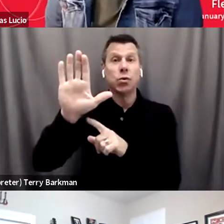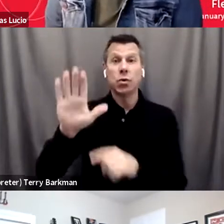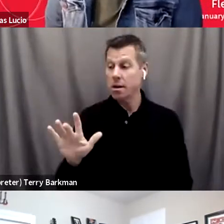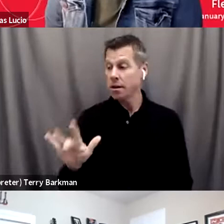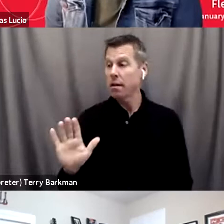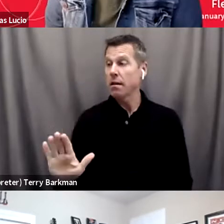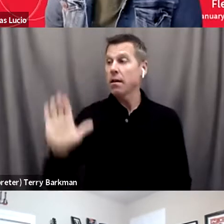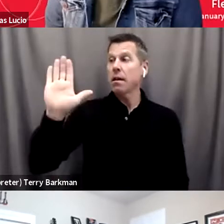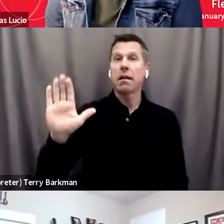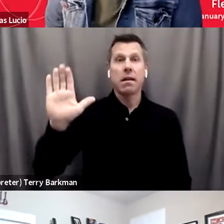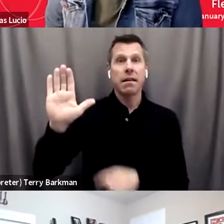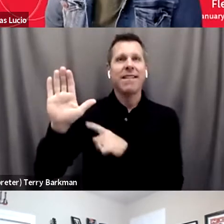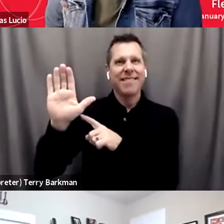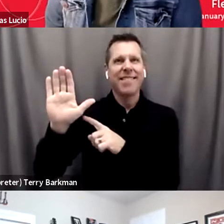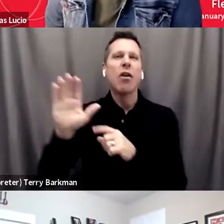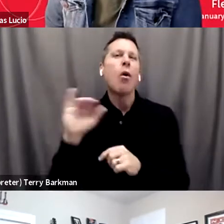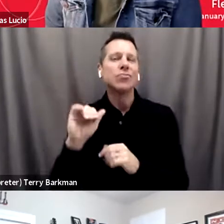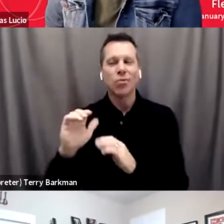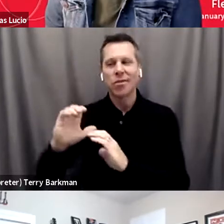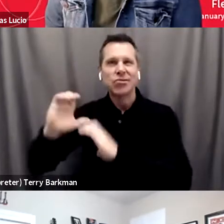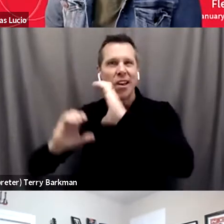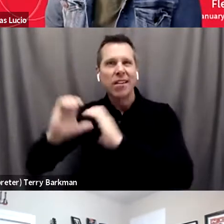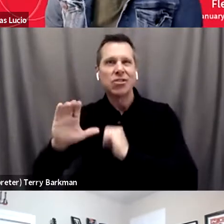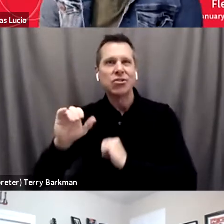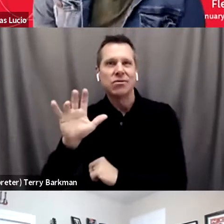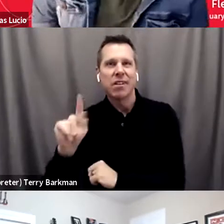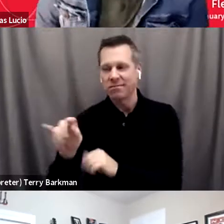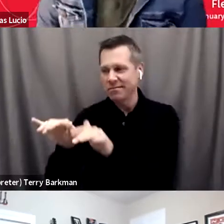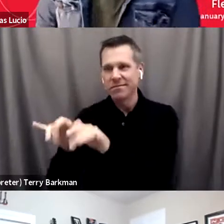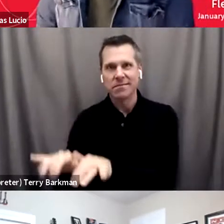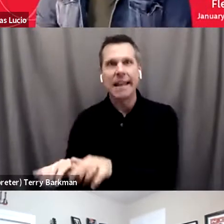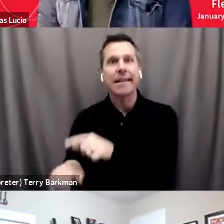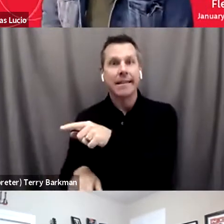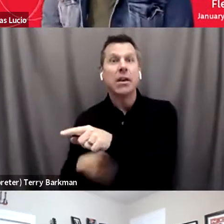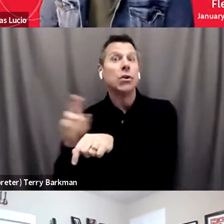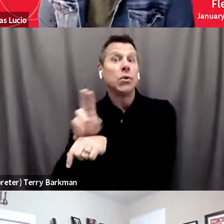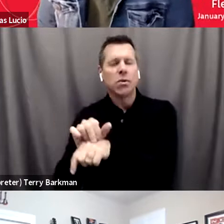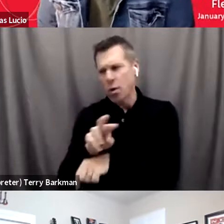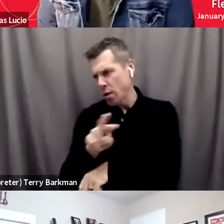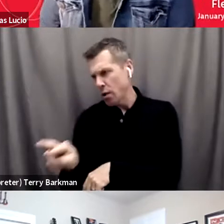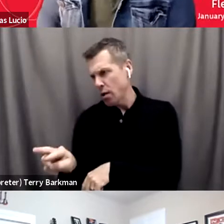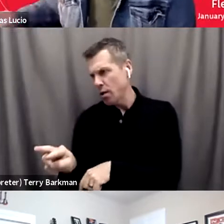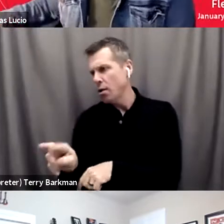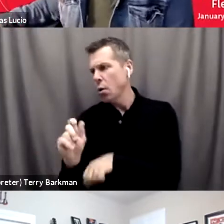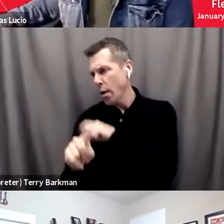and also use the chat. So what's going to happen is First we'll look at the chat questions and then the group will get to the